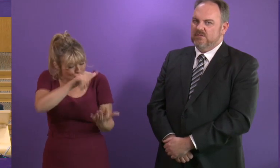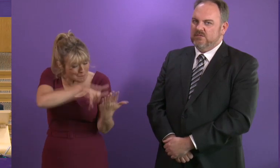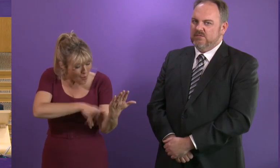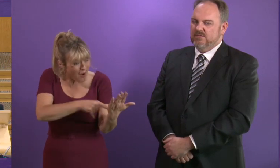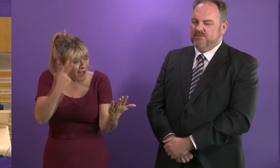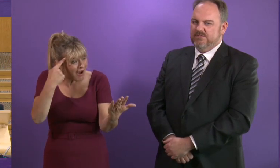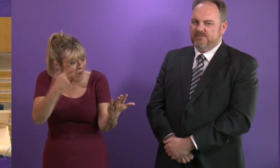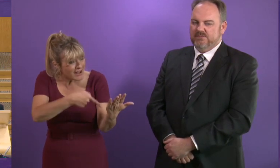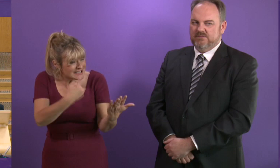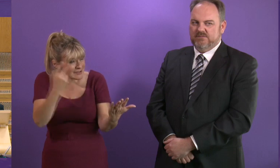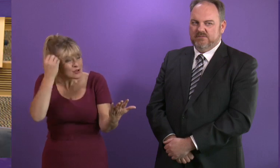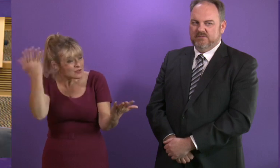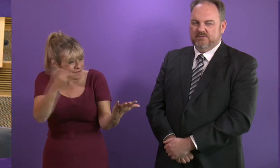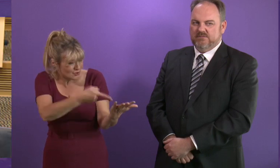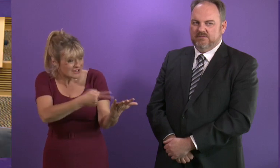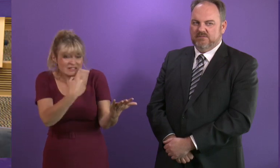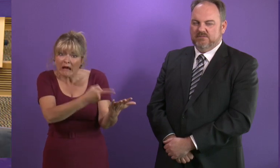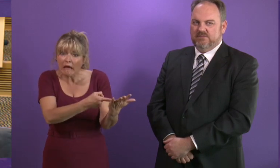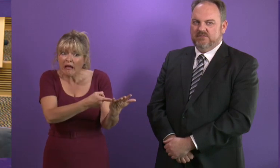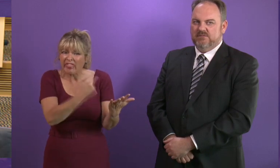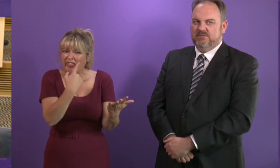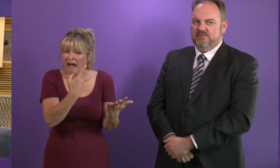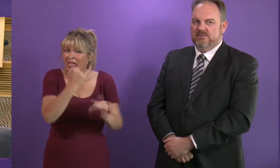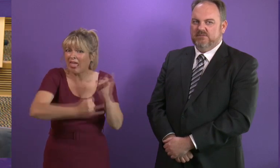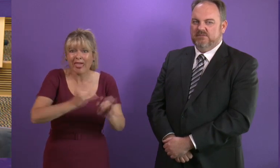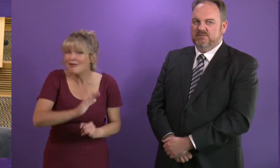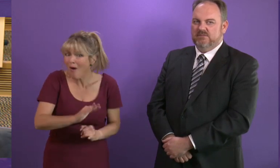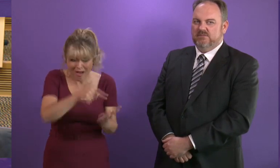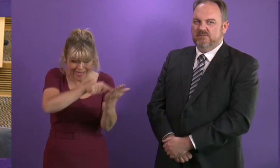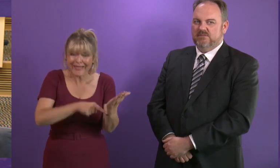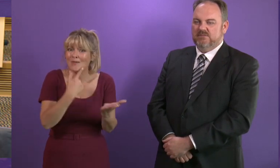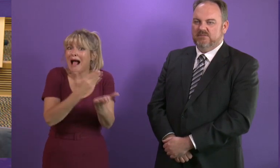a clear recommendation that primary 1 assessments should continue. Research has shown that a